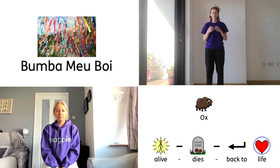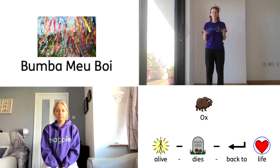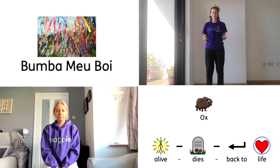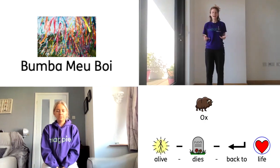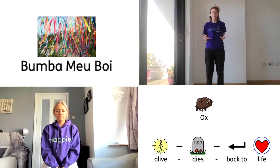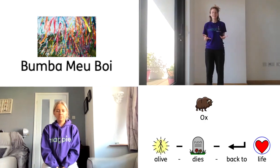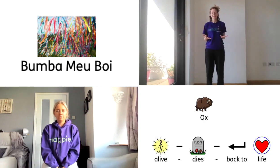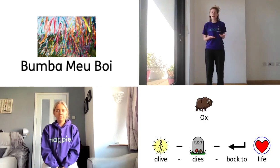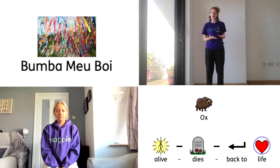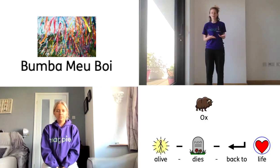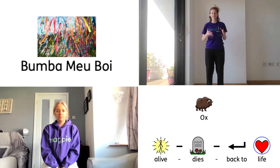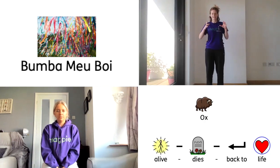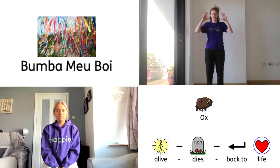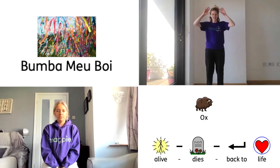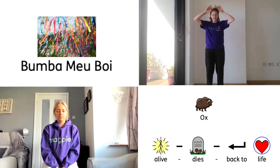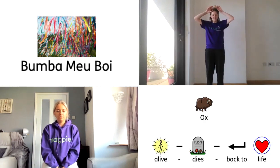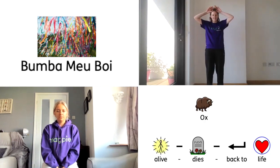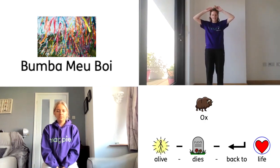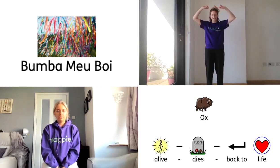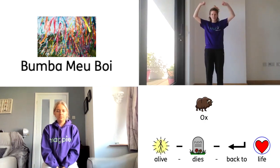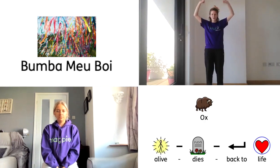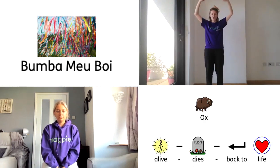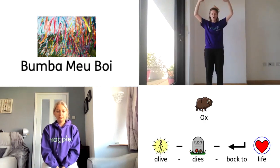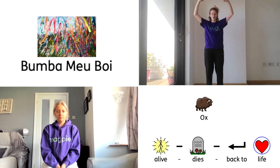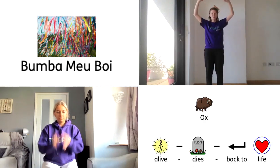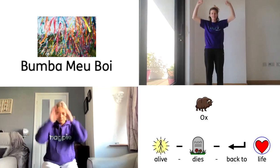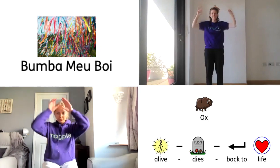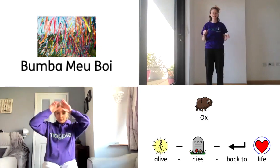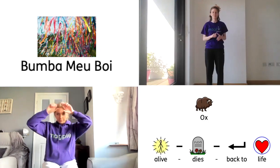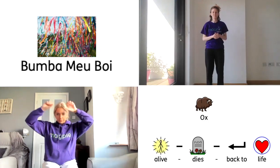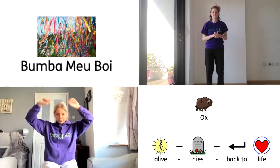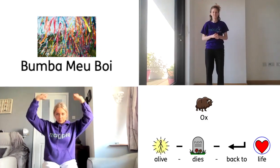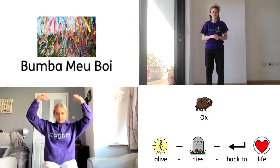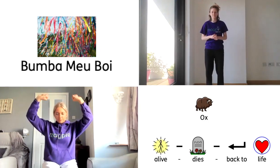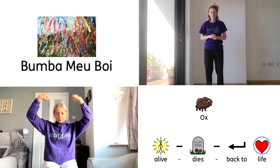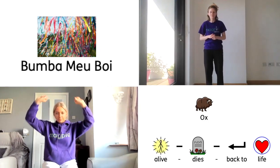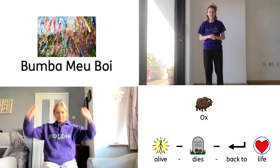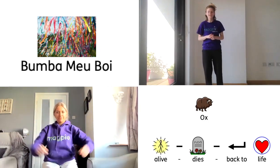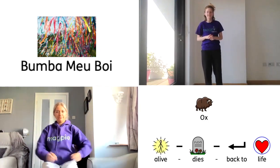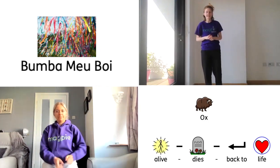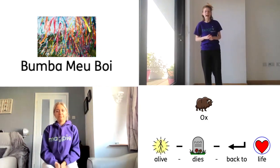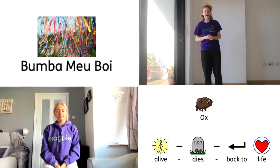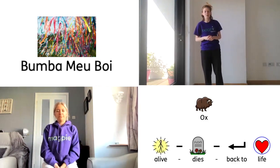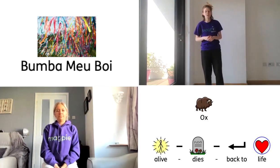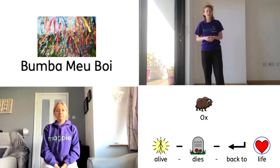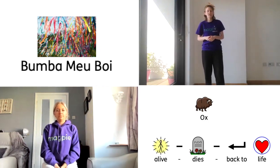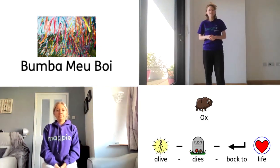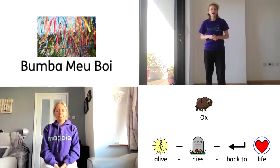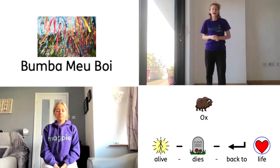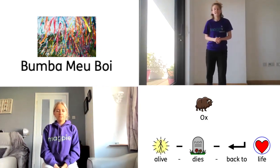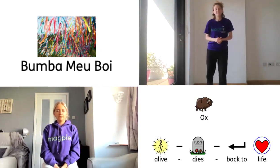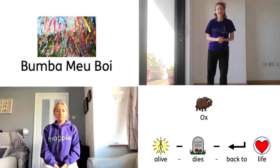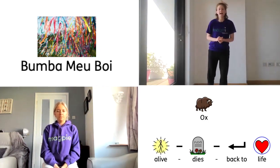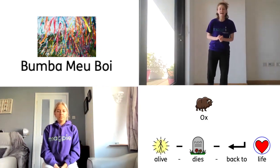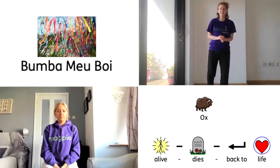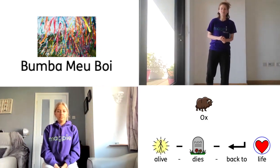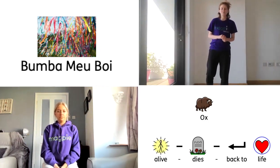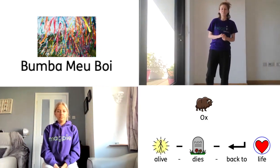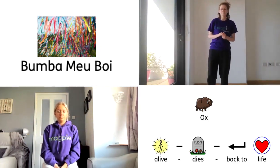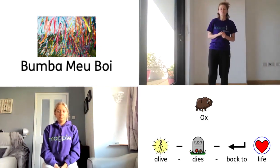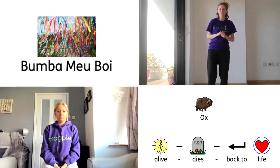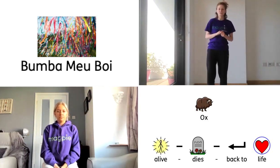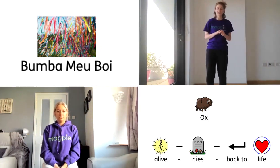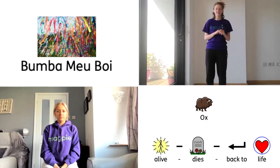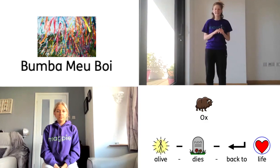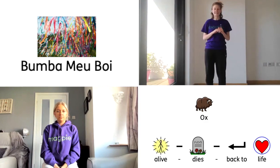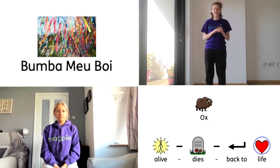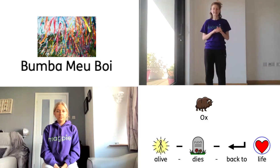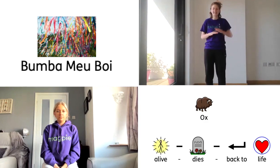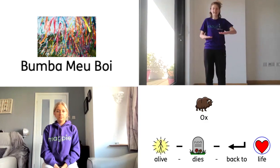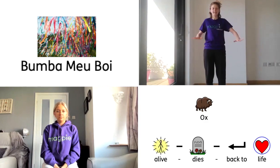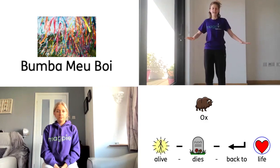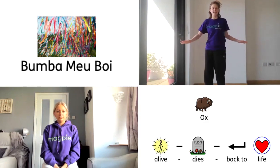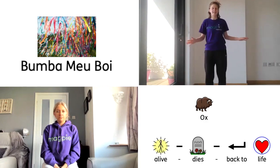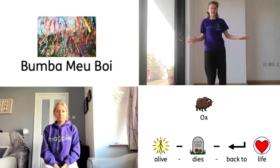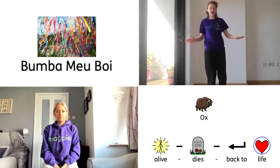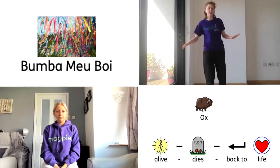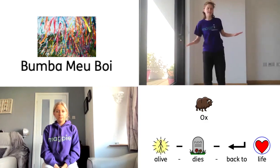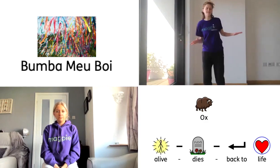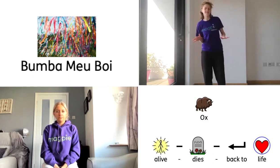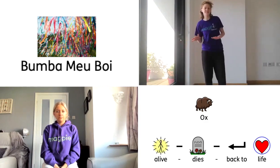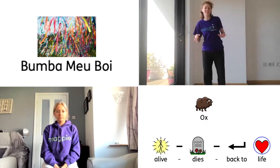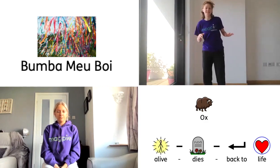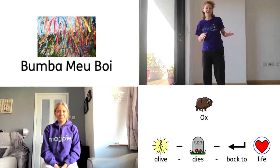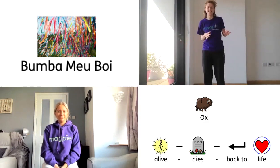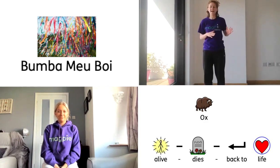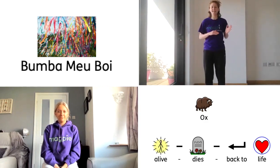the main character is this ox this cow and the cow very sadly it's alive and then